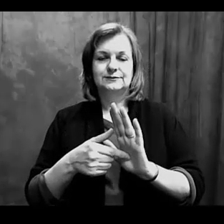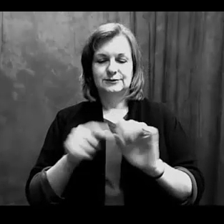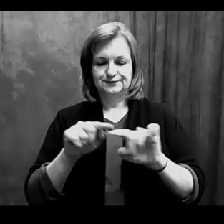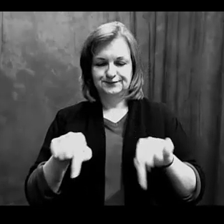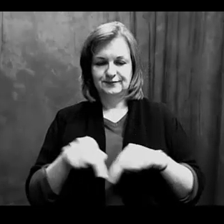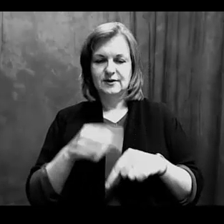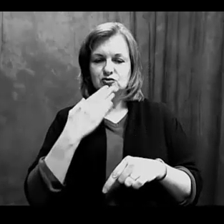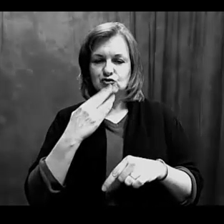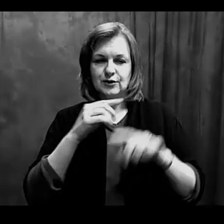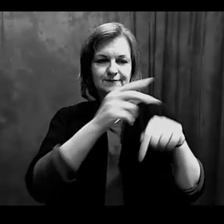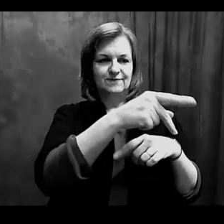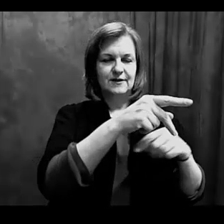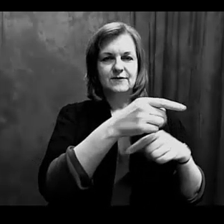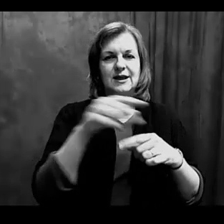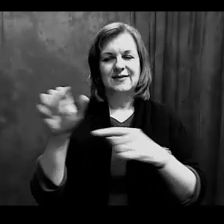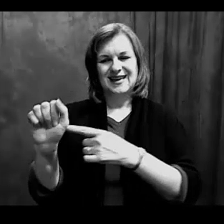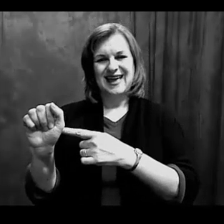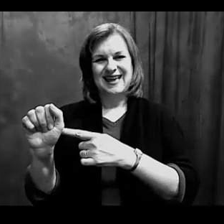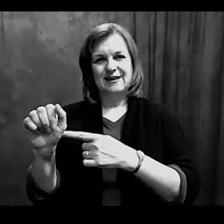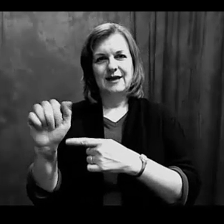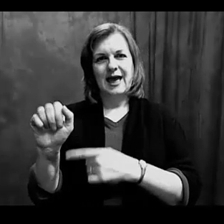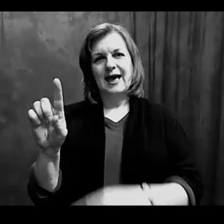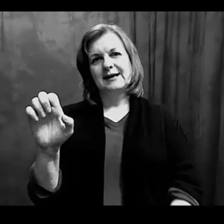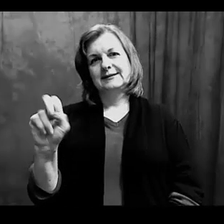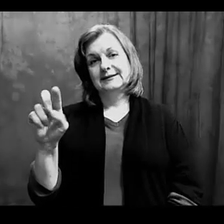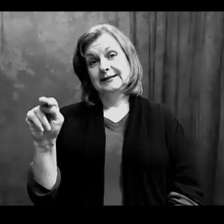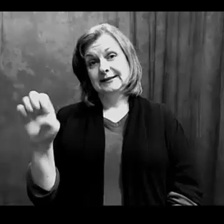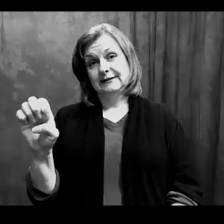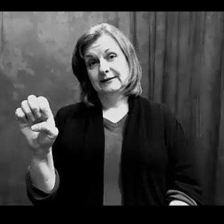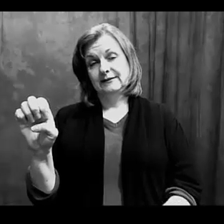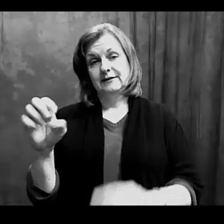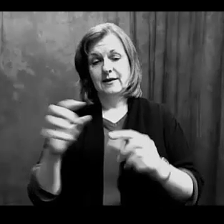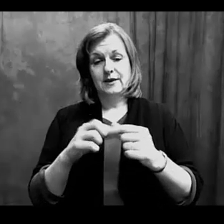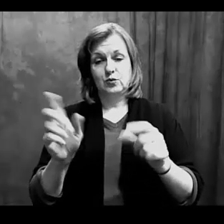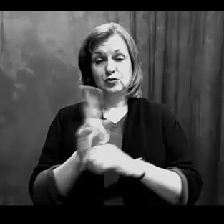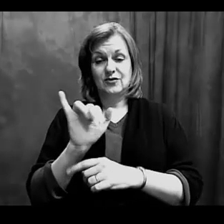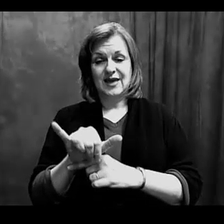pretty simple right there's not much to it - we are gonna take this monomer unit and put a